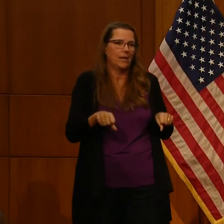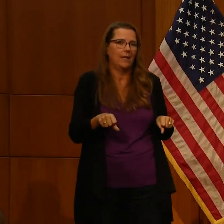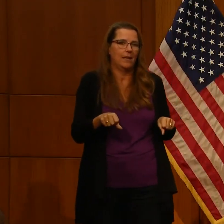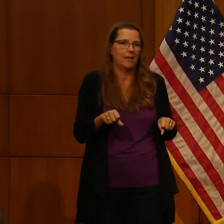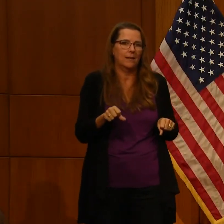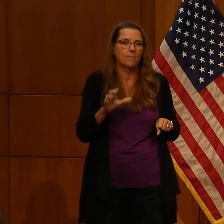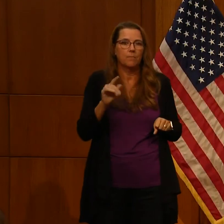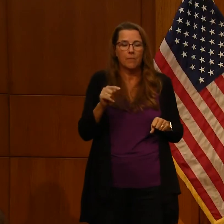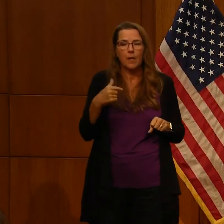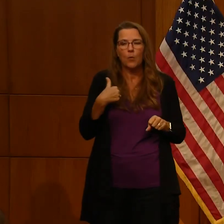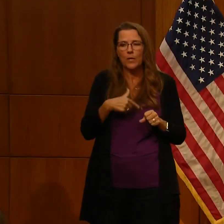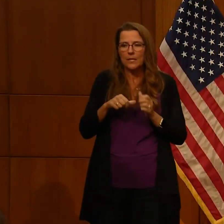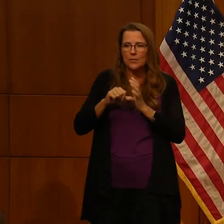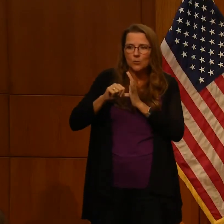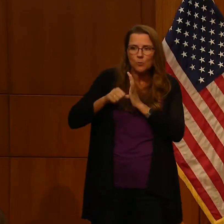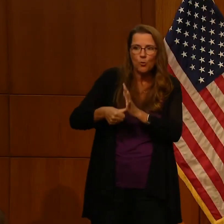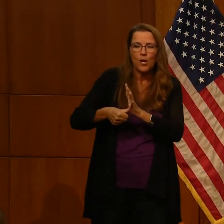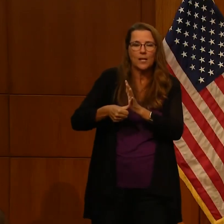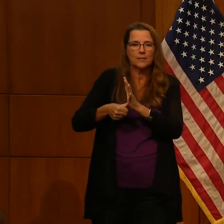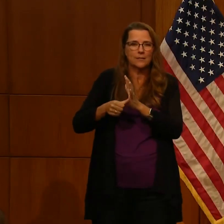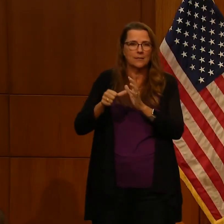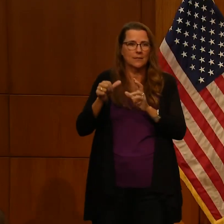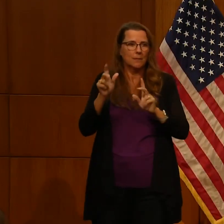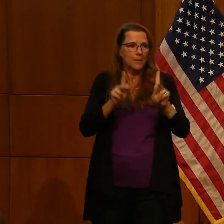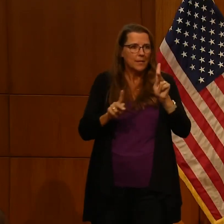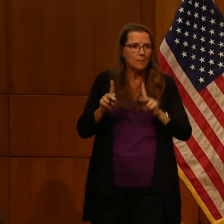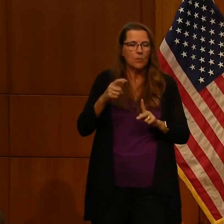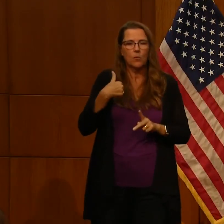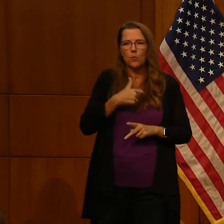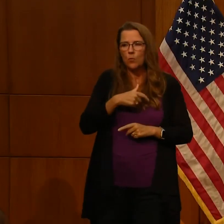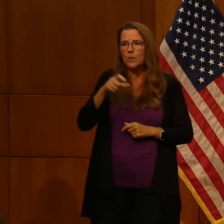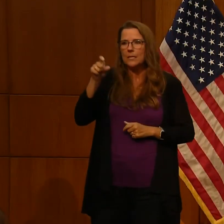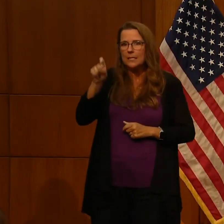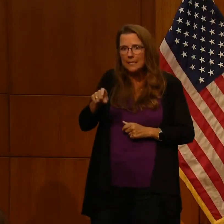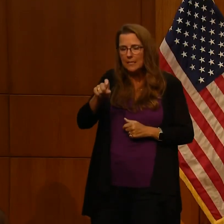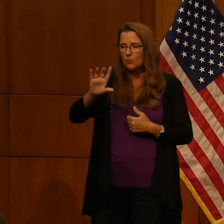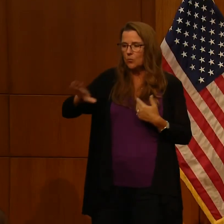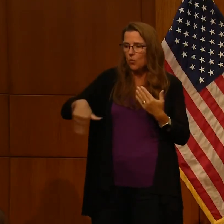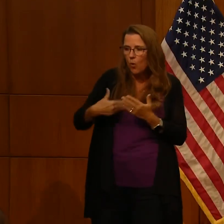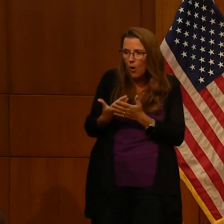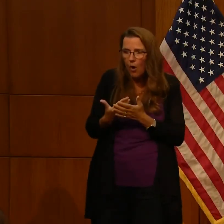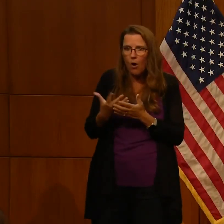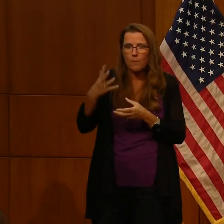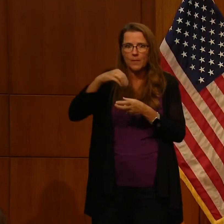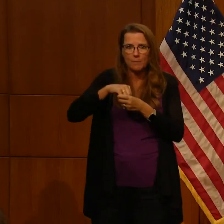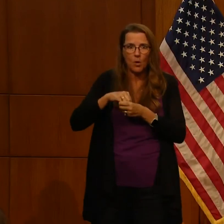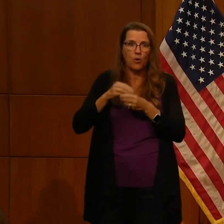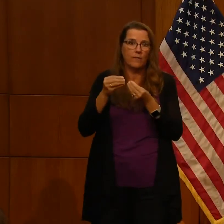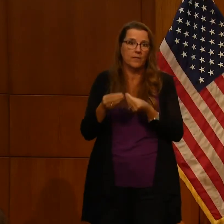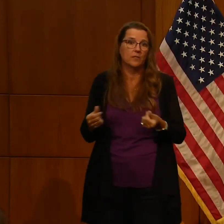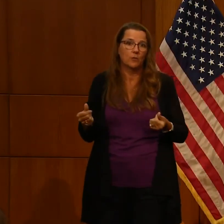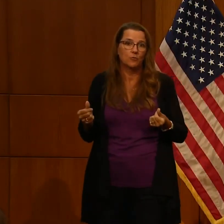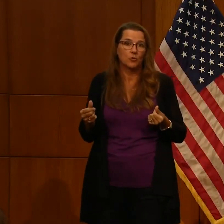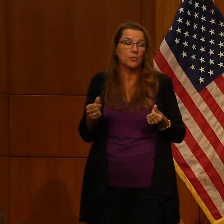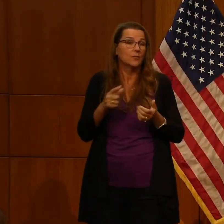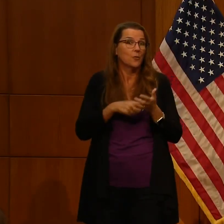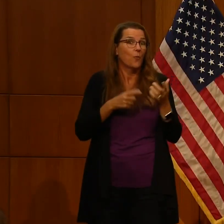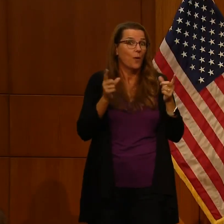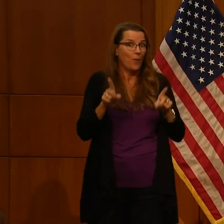AND SO WE'VE DONE EVERYTHING WE CAN WE JUST NEED AGAIN TO IMPRESS UPON PEOPLE, UM, THAT